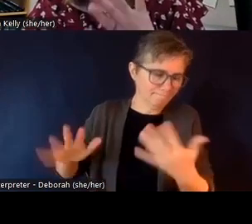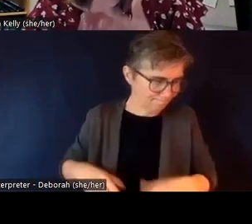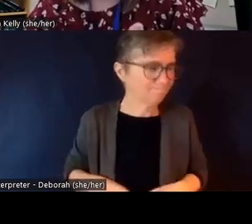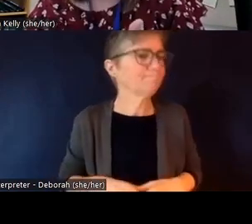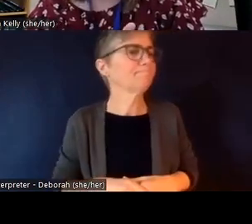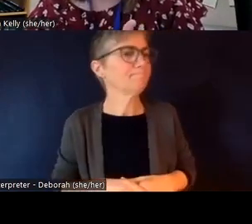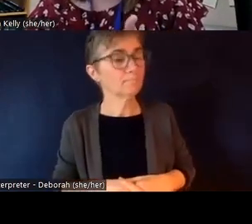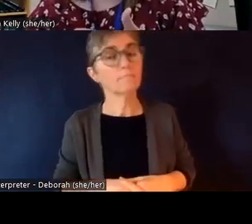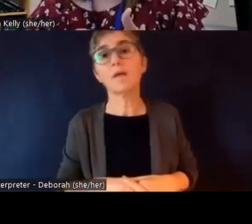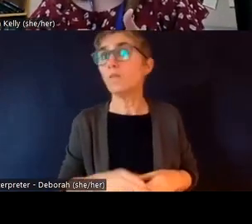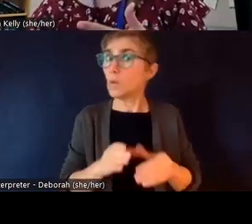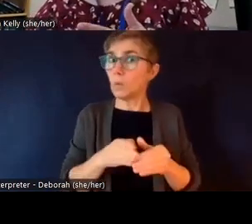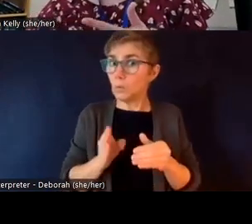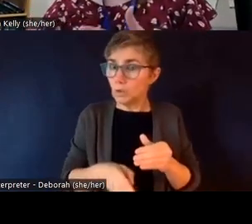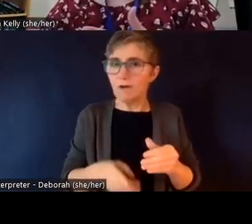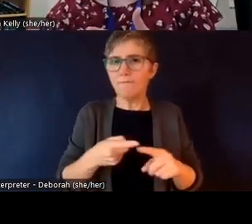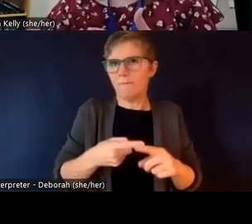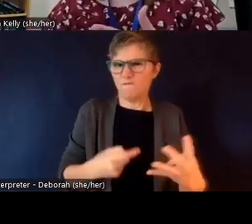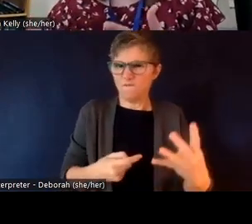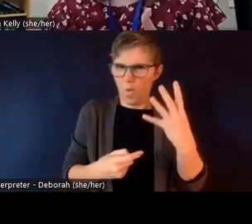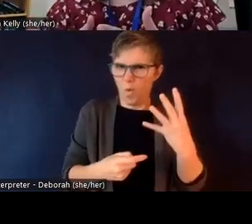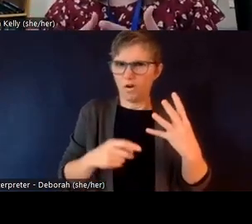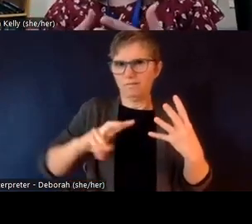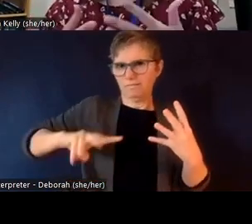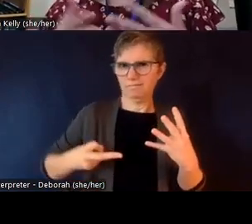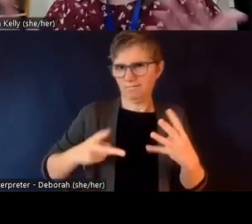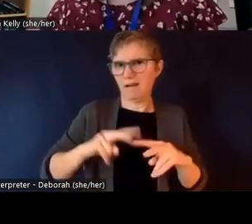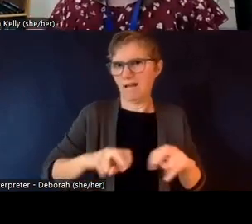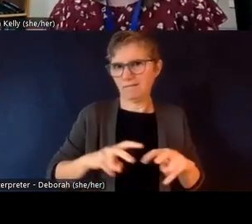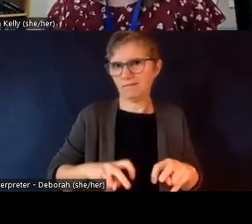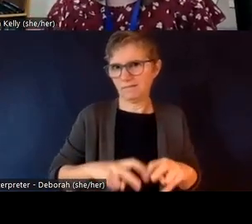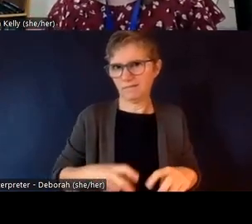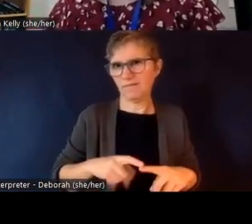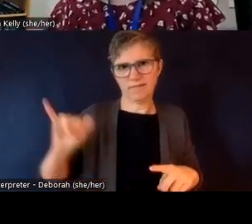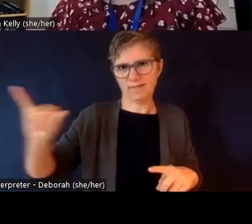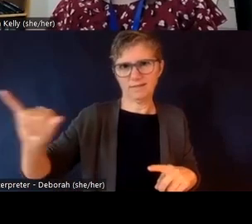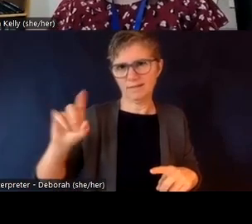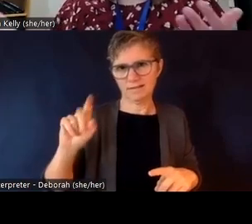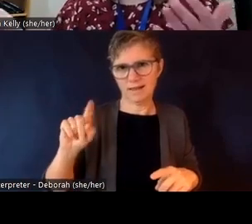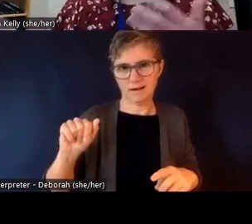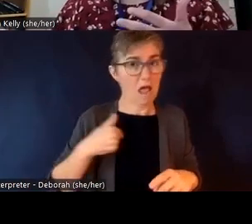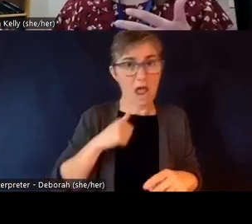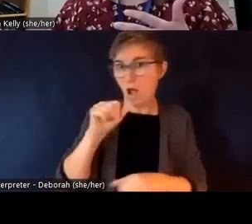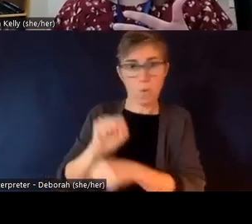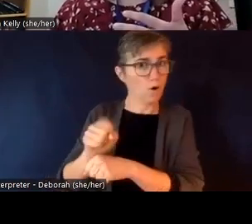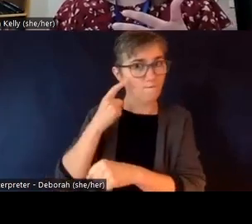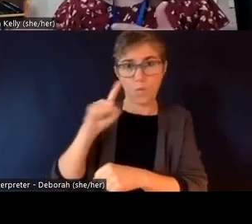4 secondary analyzes from within NSDUH data. So I do not work at SAMHSA, but SAMHSA does